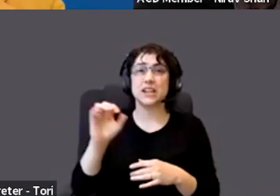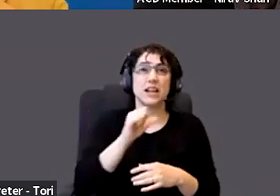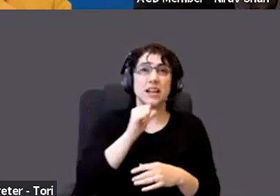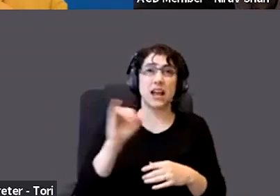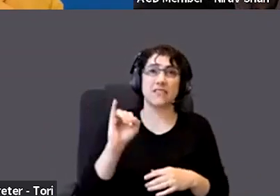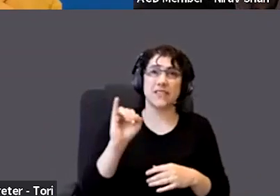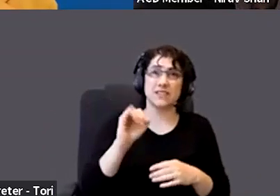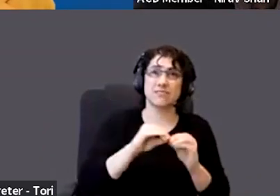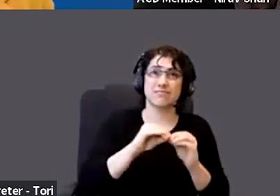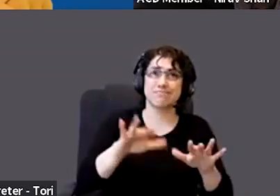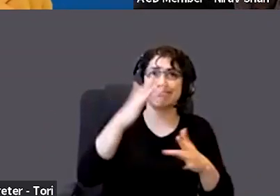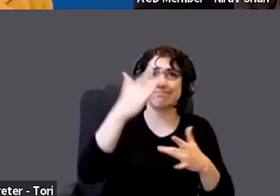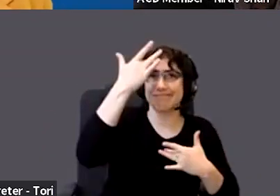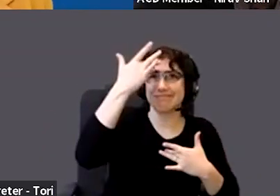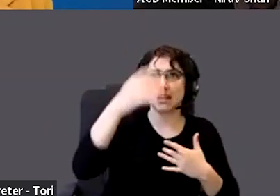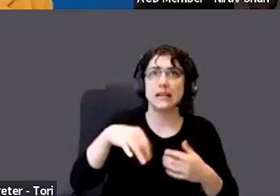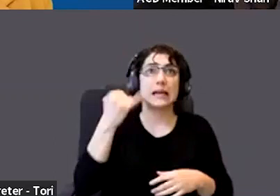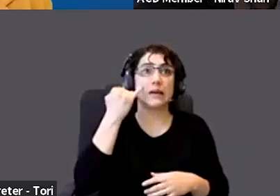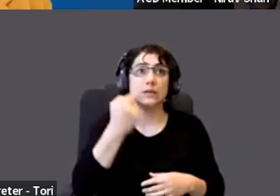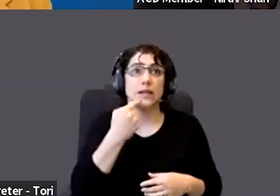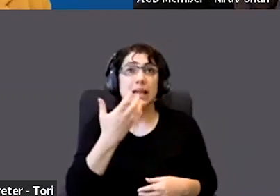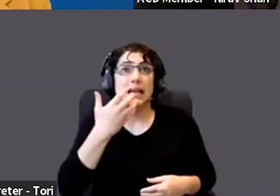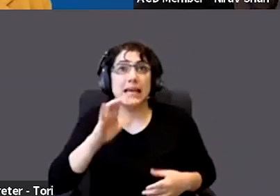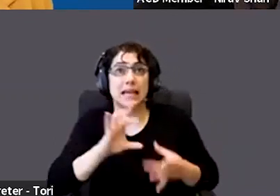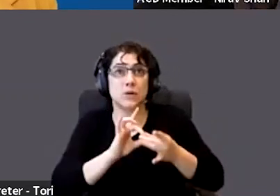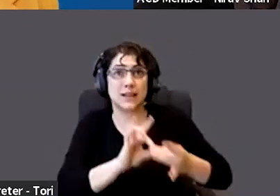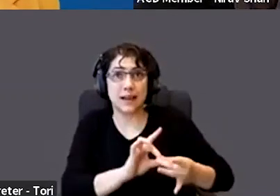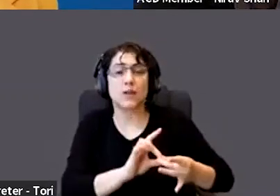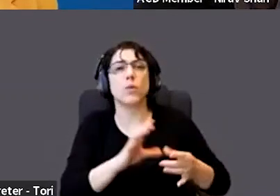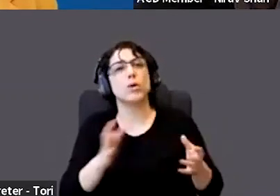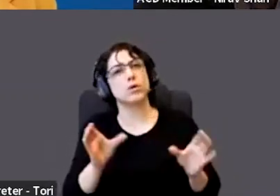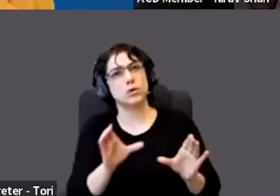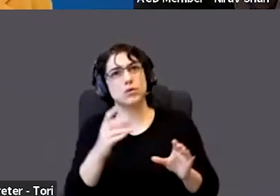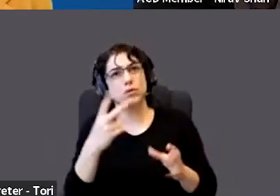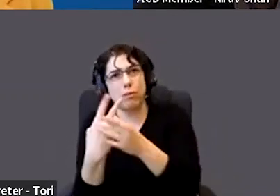if we said heat-related. You know, we want to do it for both, so I want to be very clear about that.